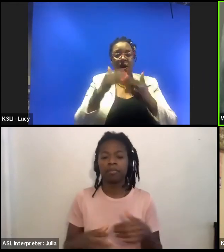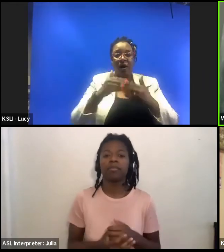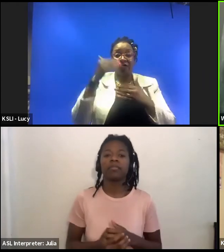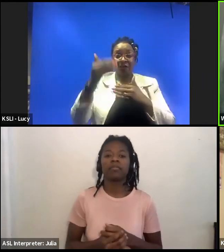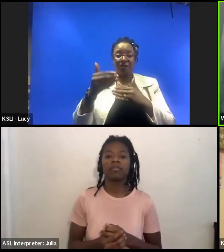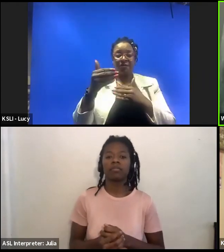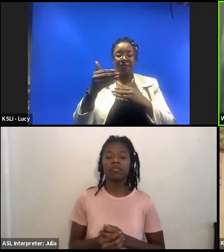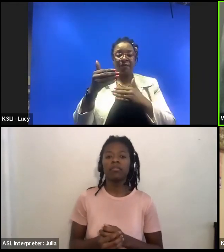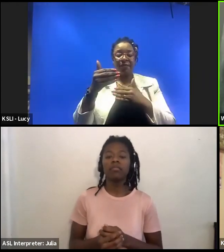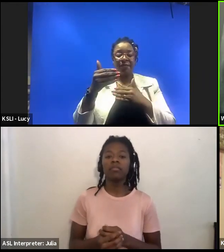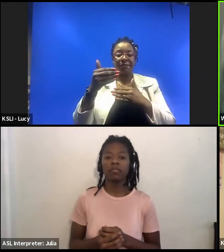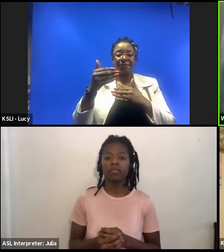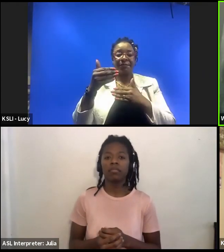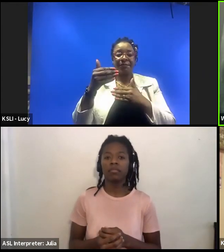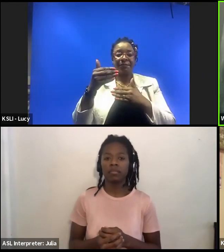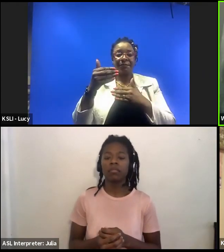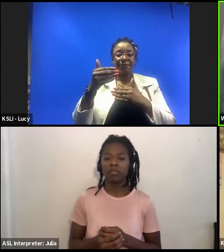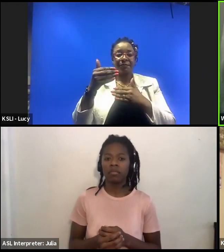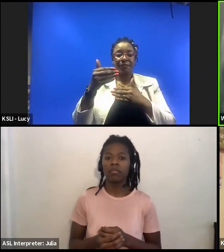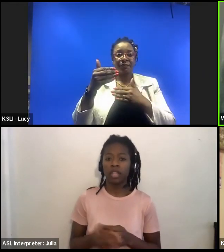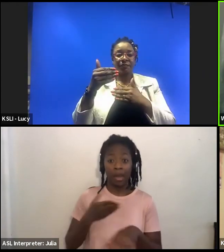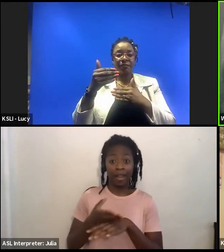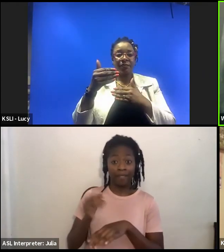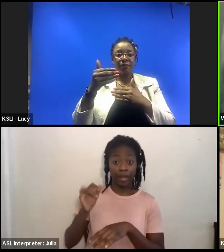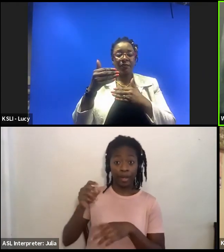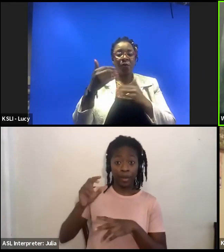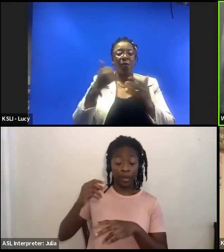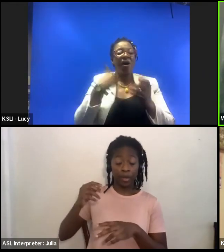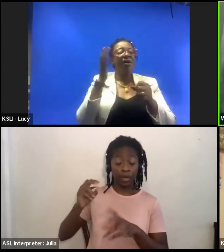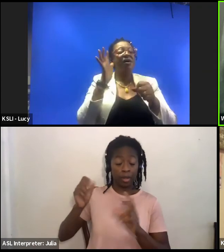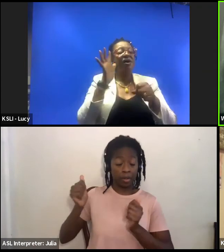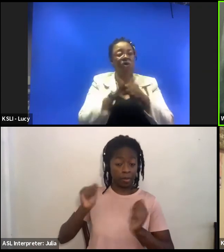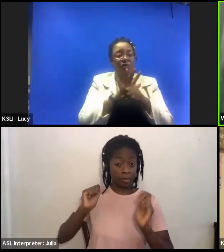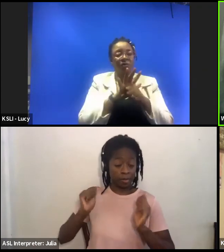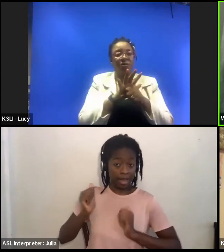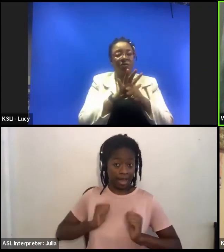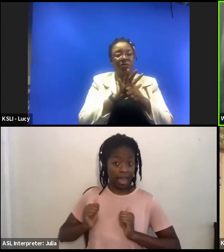after doing "We Won't Forget" we had a lot of reruns because the show spoke to a lot of people,